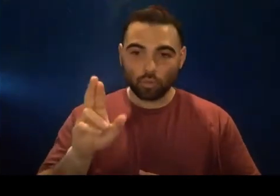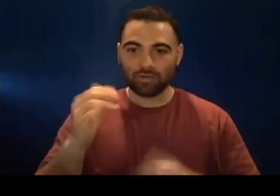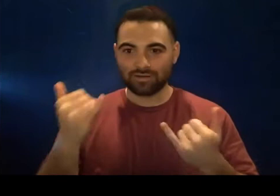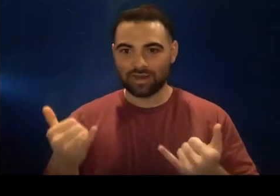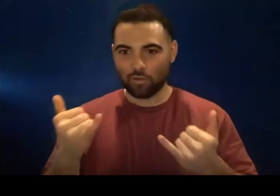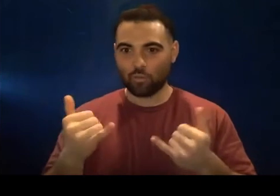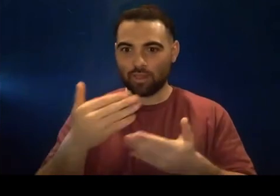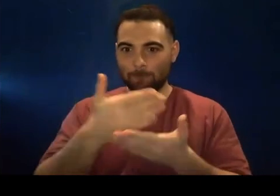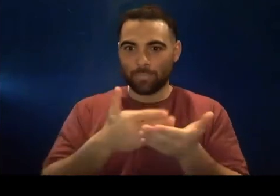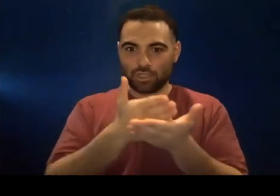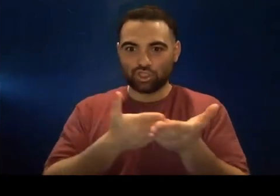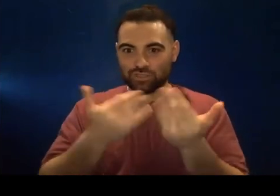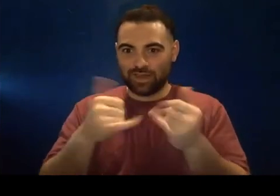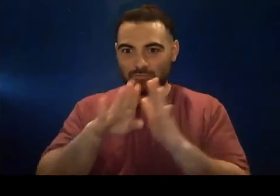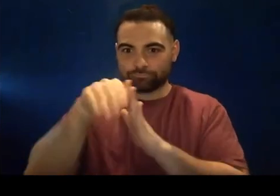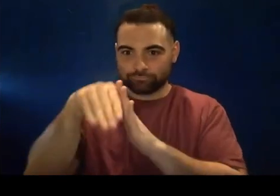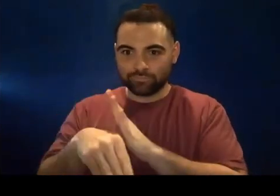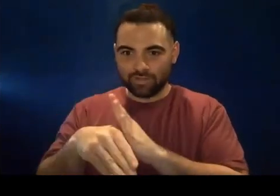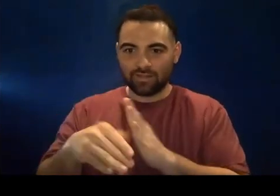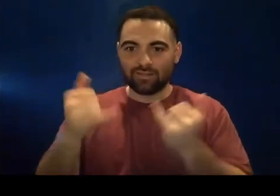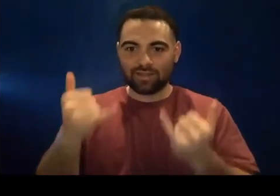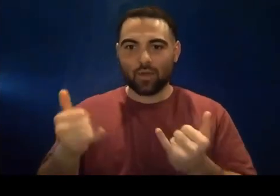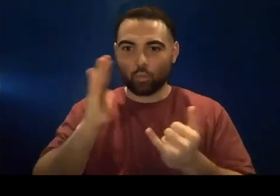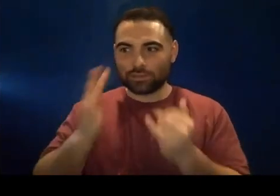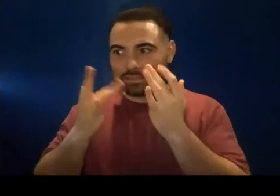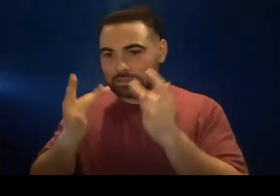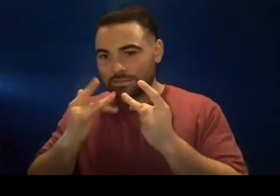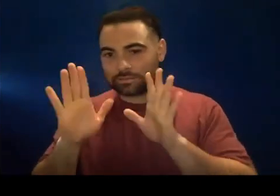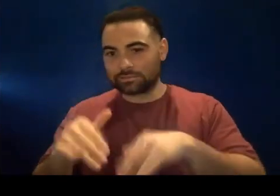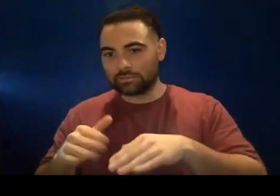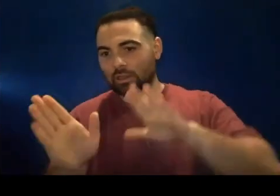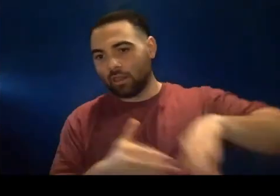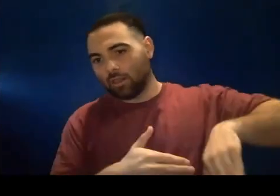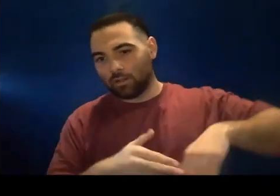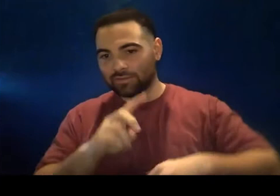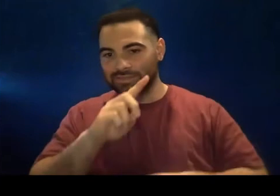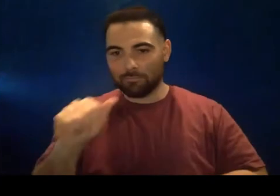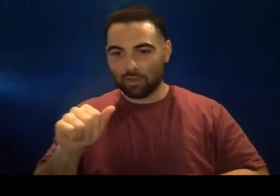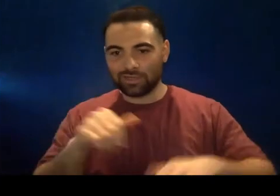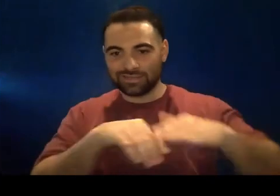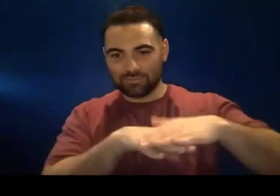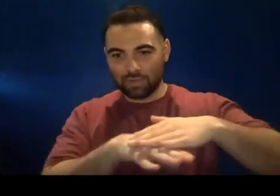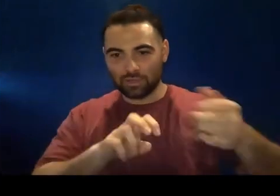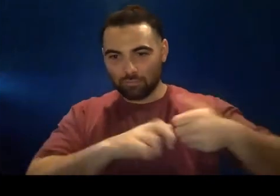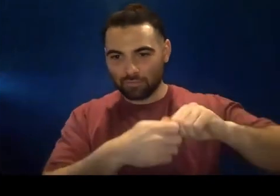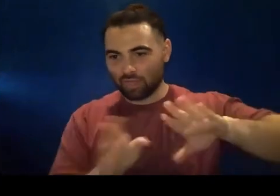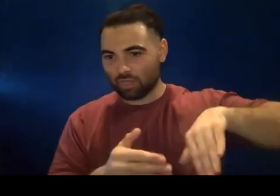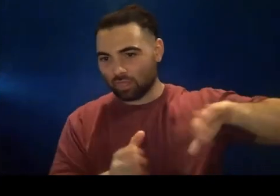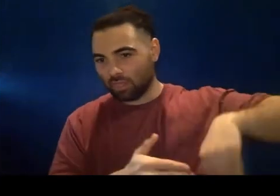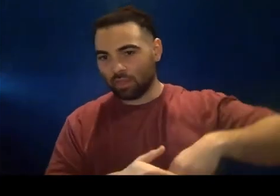it will be another issue of money not being put in the right place and resources being diverted into something else?